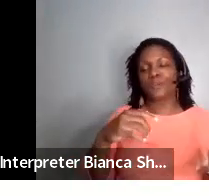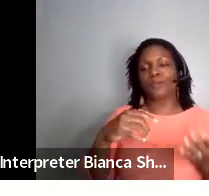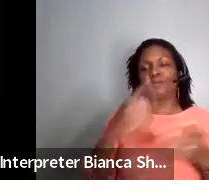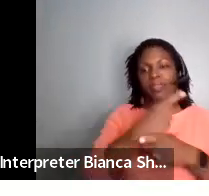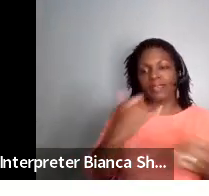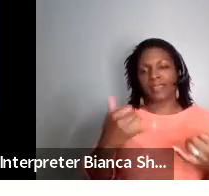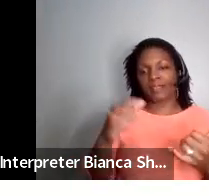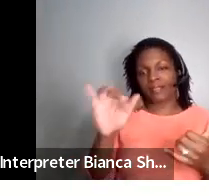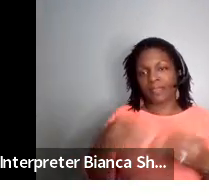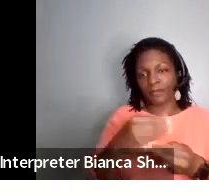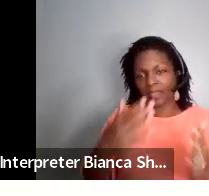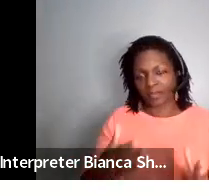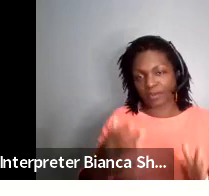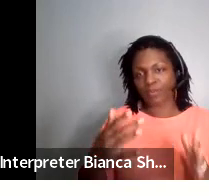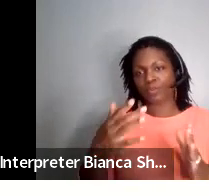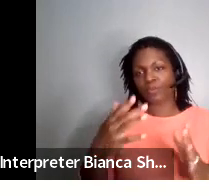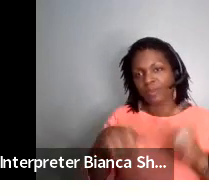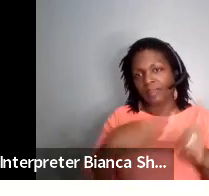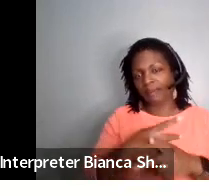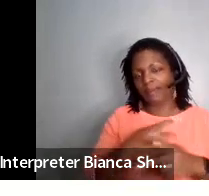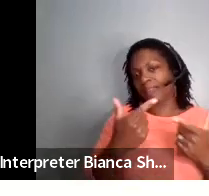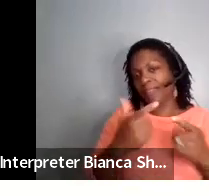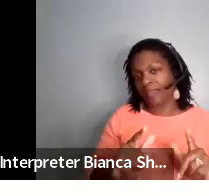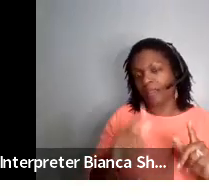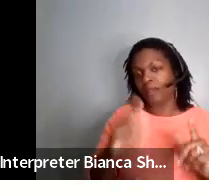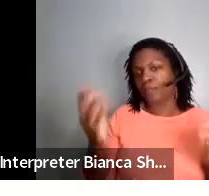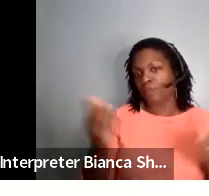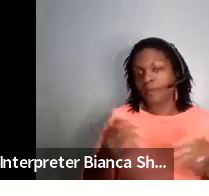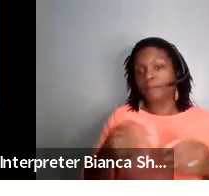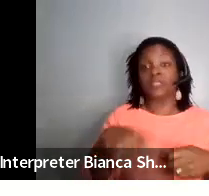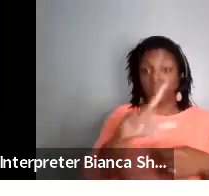The provider type that is allowed to build for services are the local governing entities.